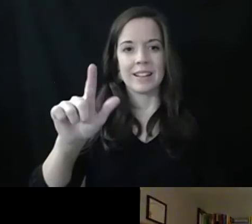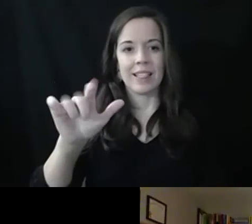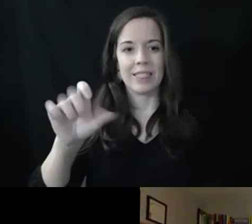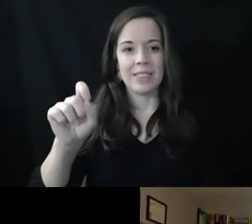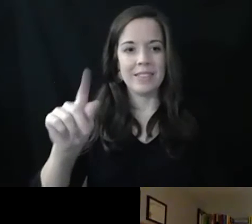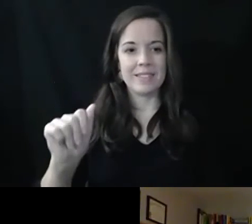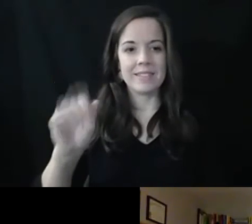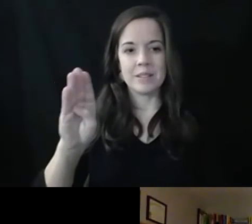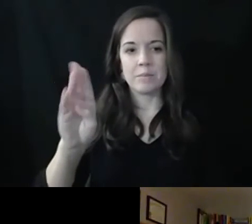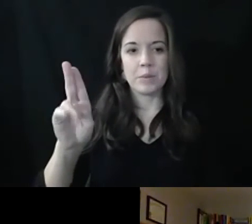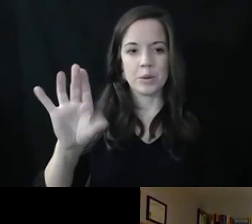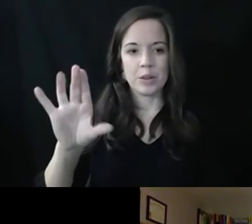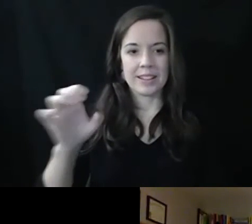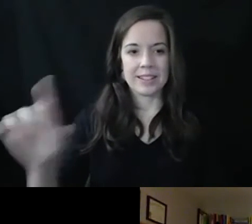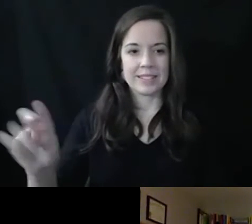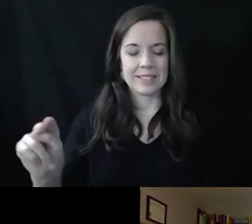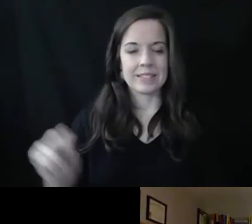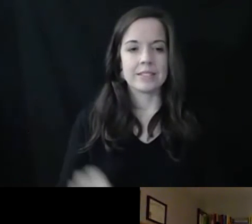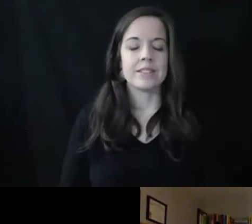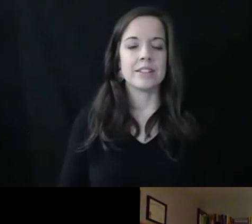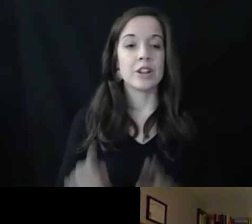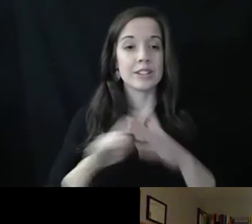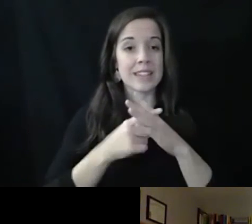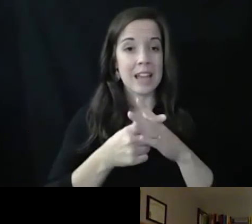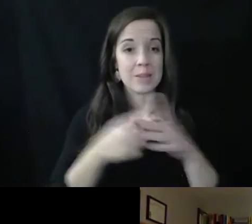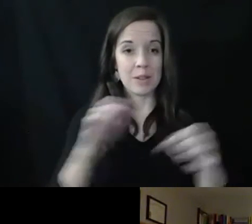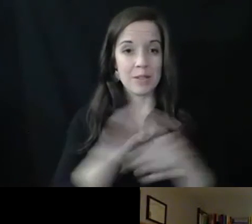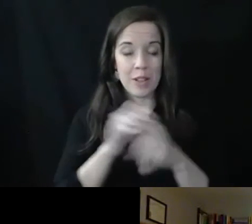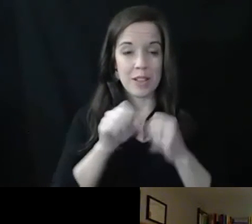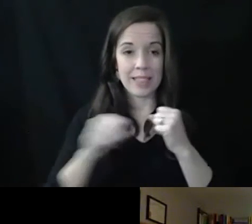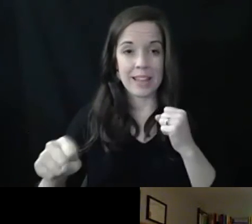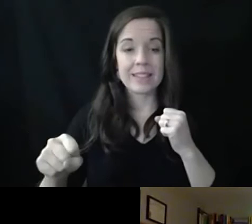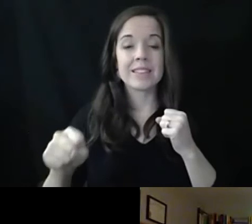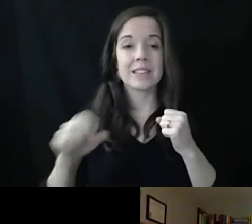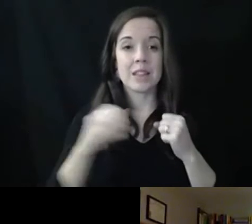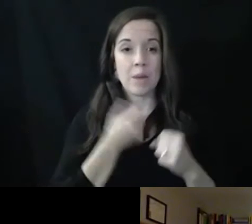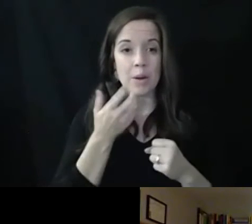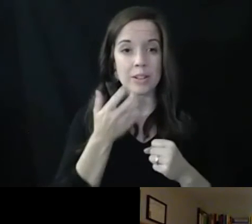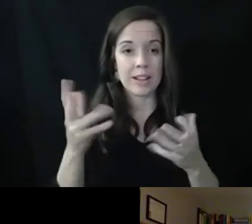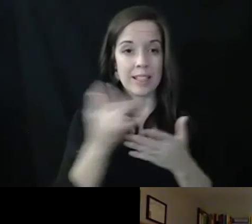whose debut full-length poetry collection, Look Look Look, was published by Black Lawrence Press